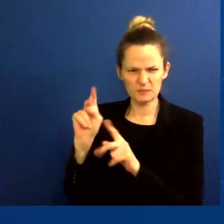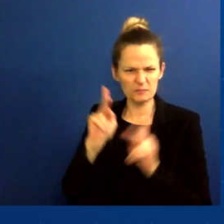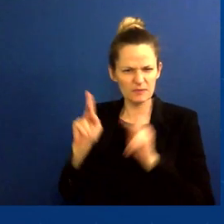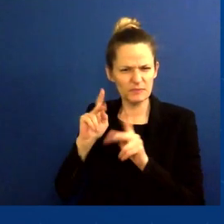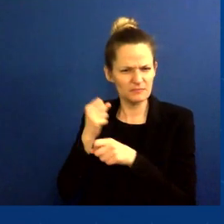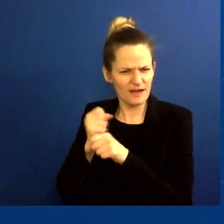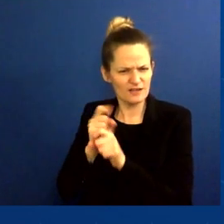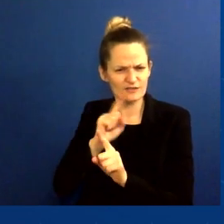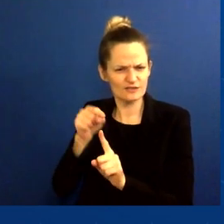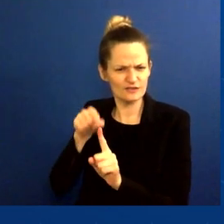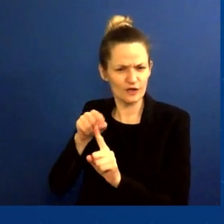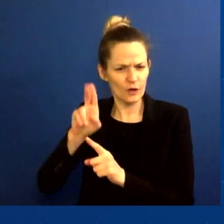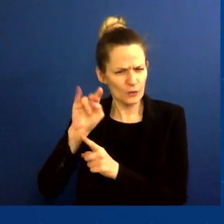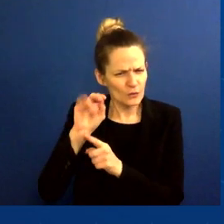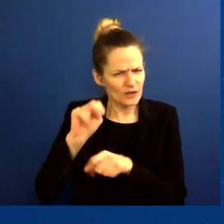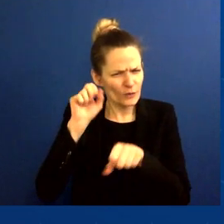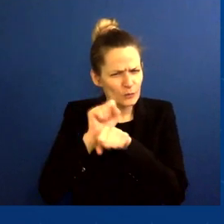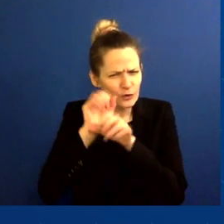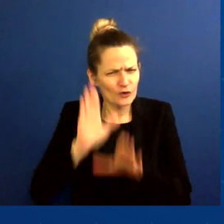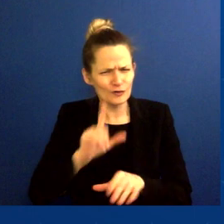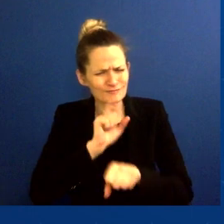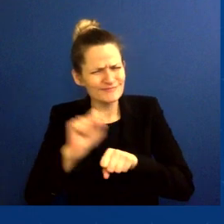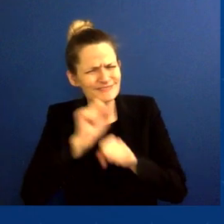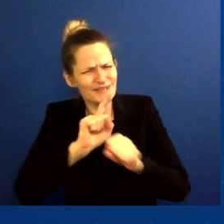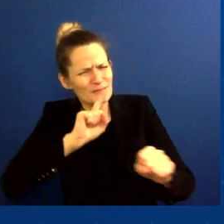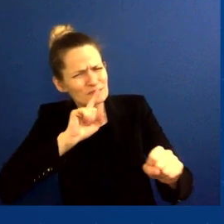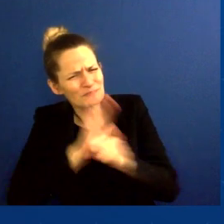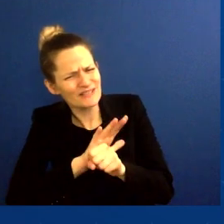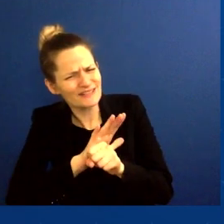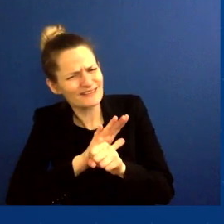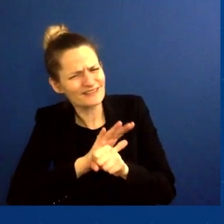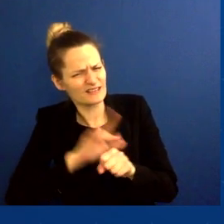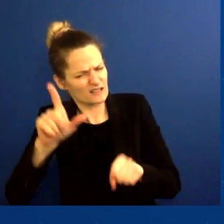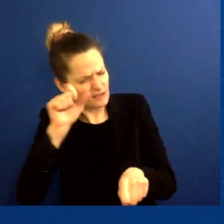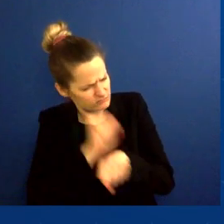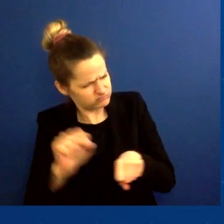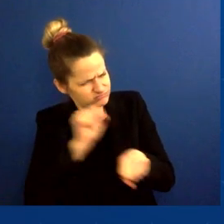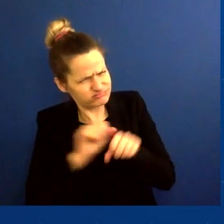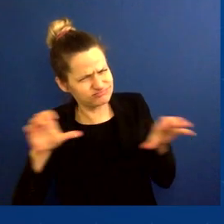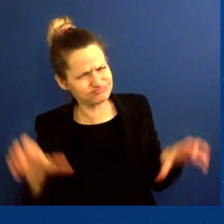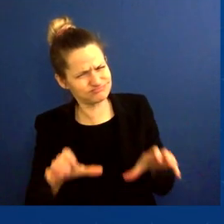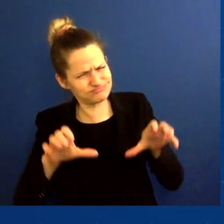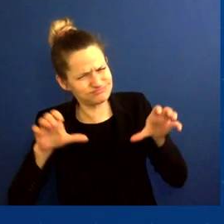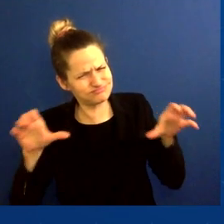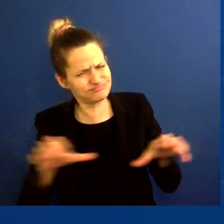productive workers, efficient workers, skilled workers.